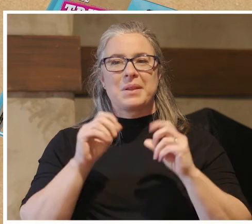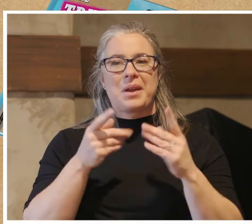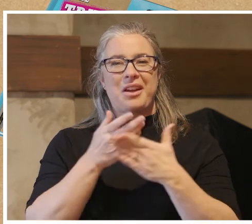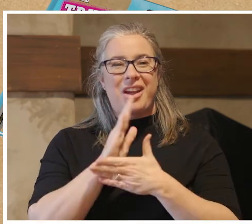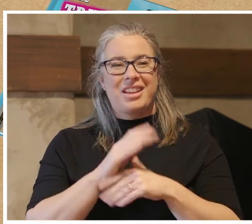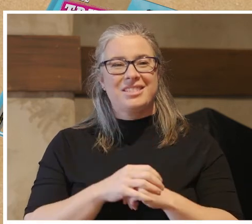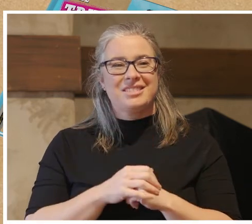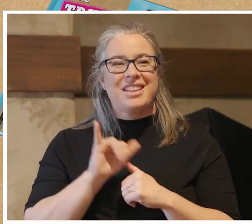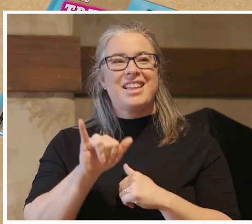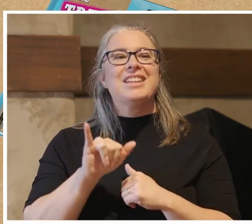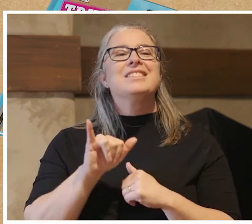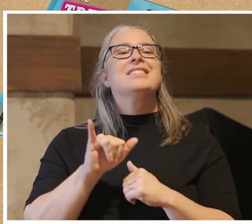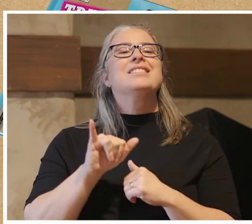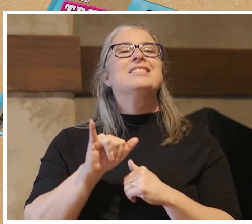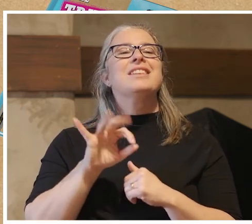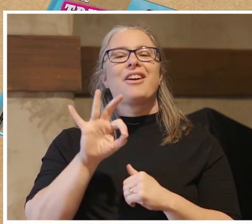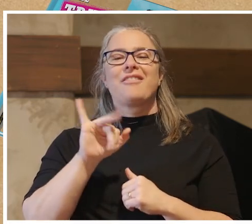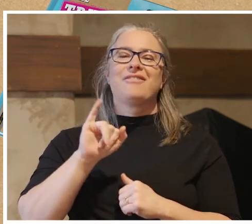All right, there's our Fitz.